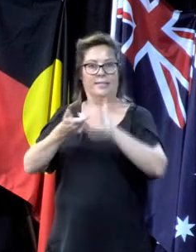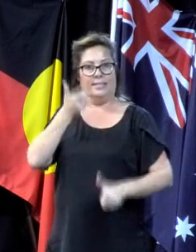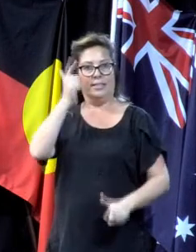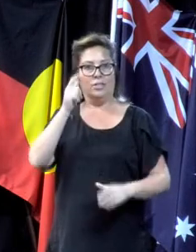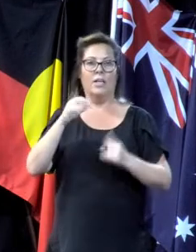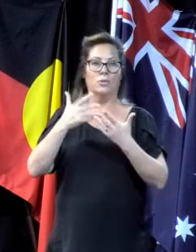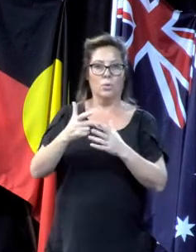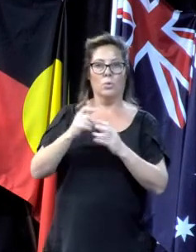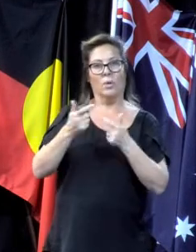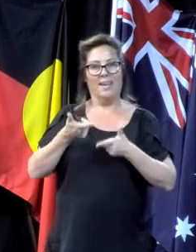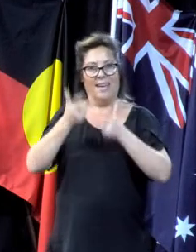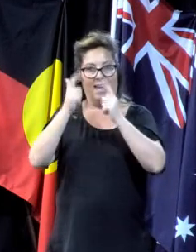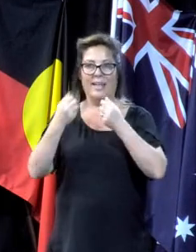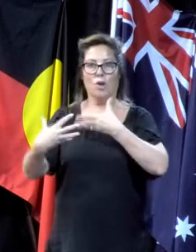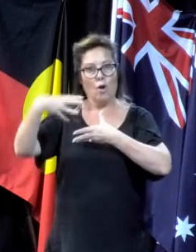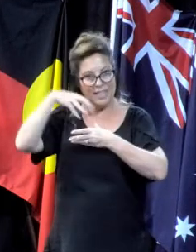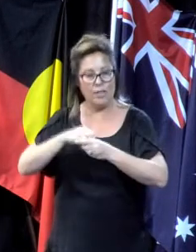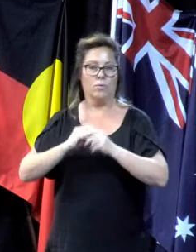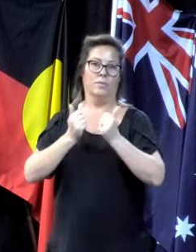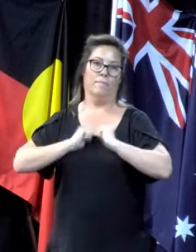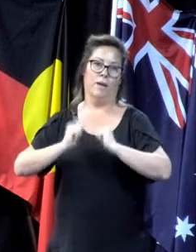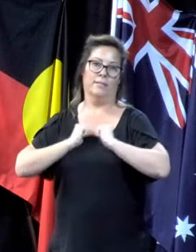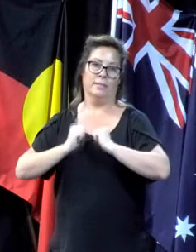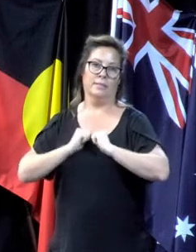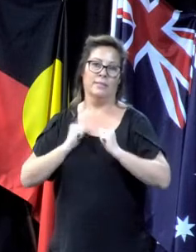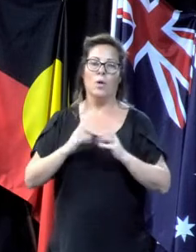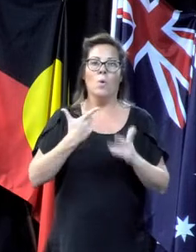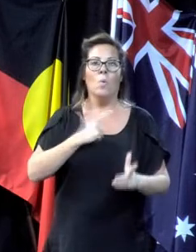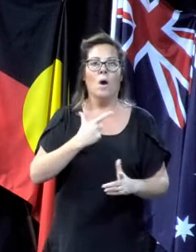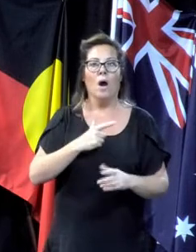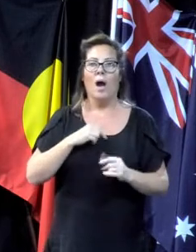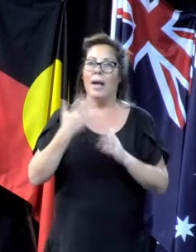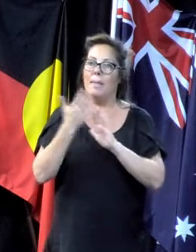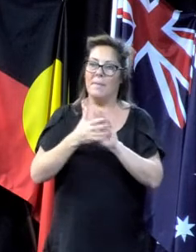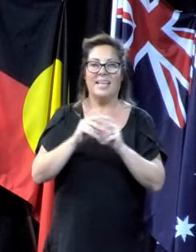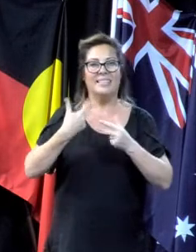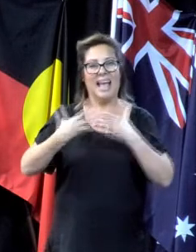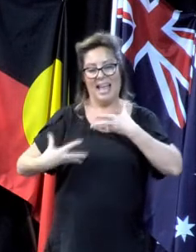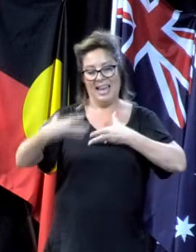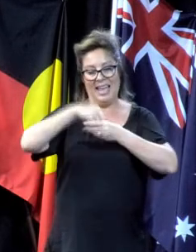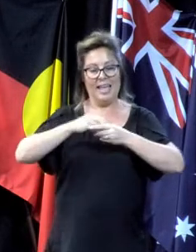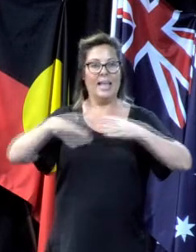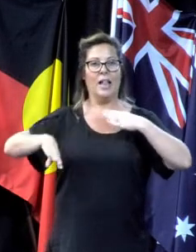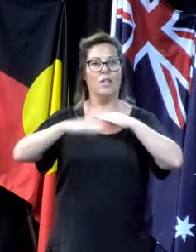An inclusive schooling model requires a head of department closely aligned with the school leadership team.